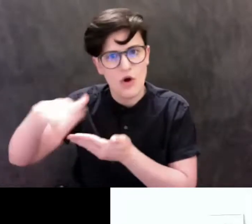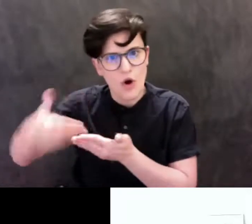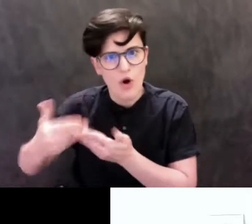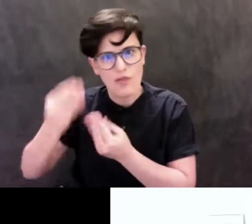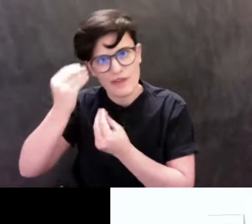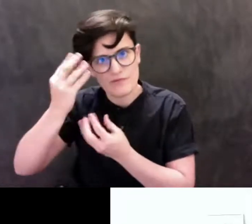them.